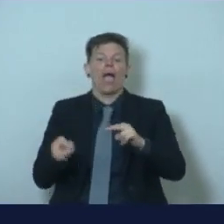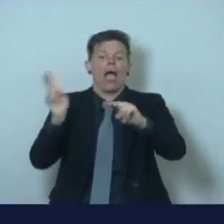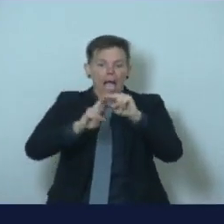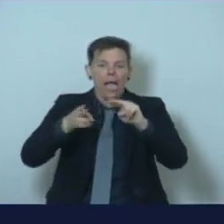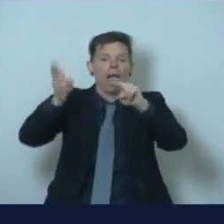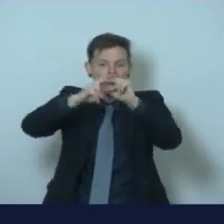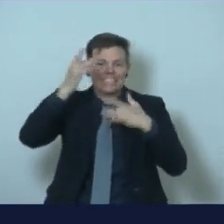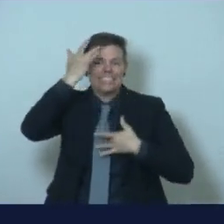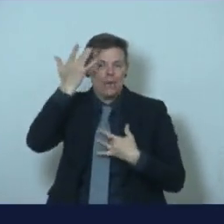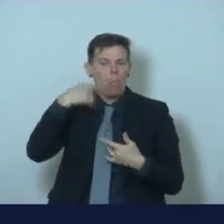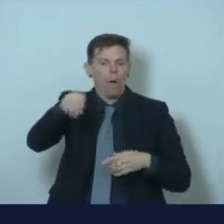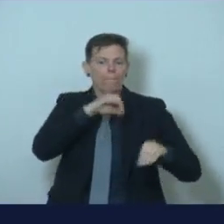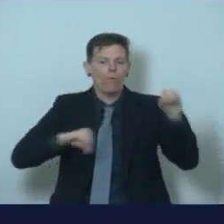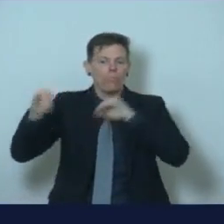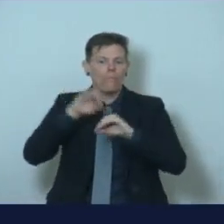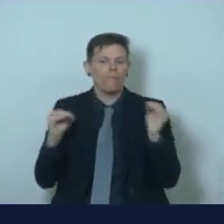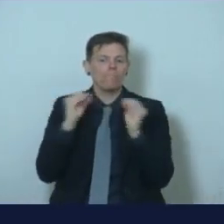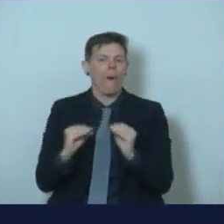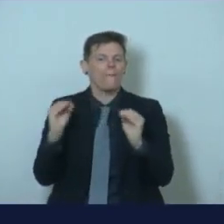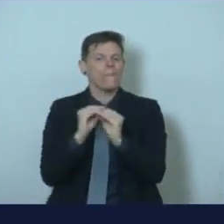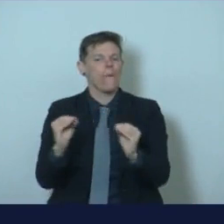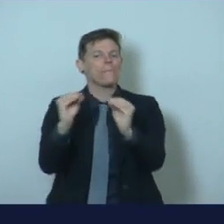AND WHEN AM OUT, I NOT OUT VERY OFTEN.